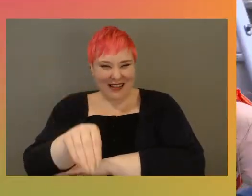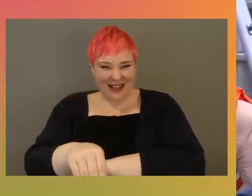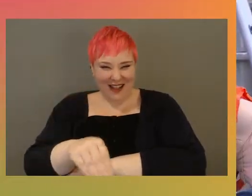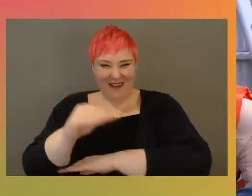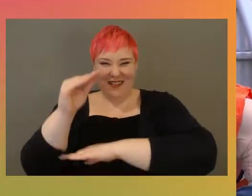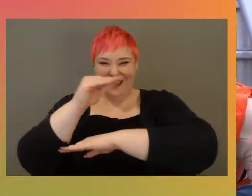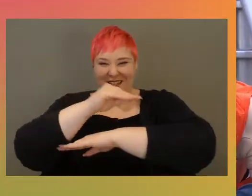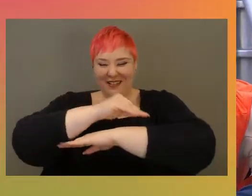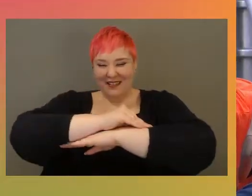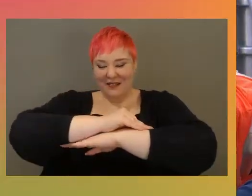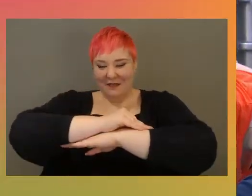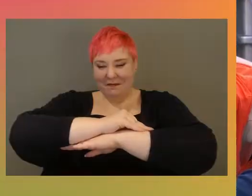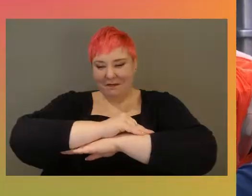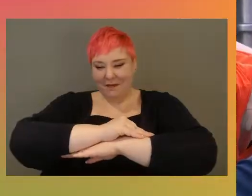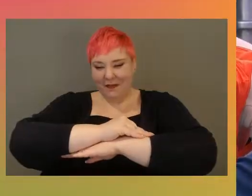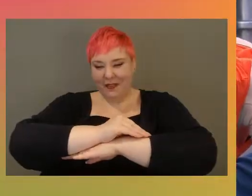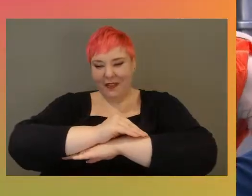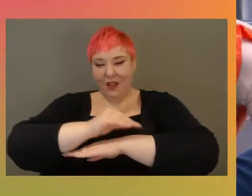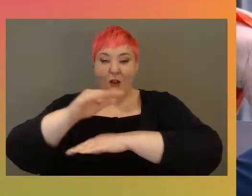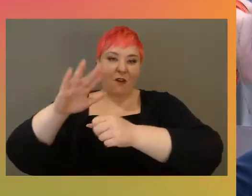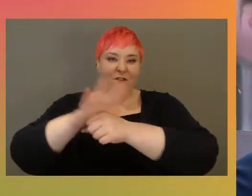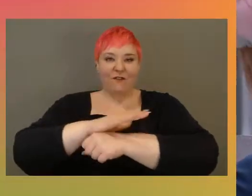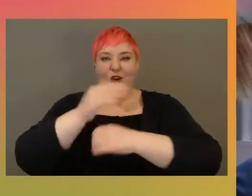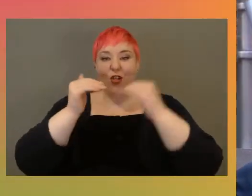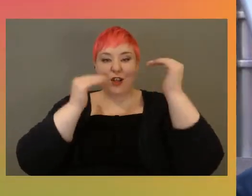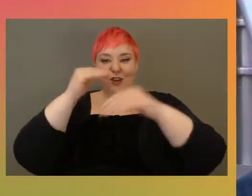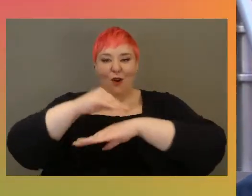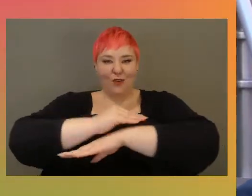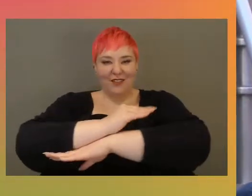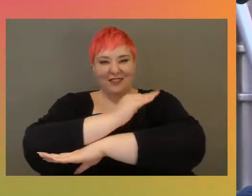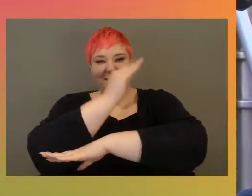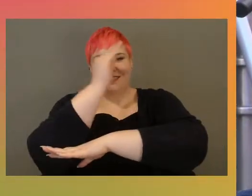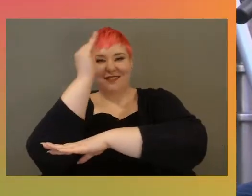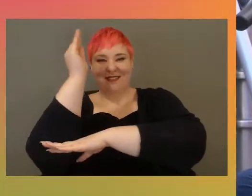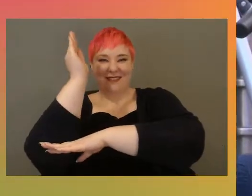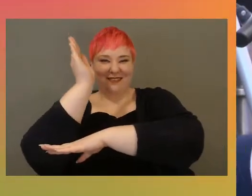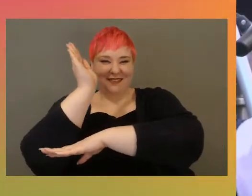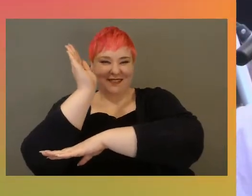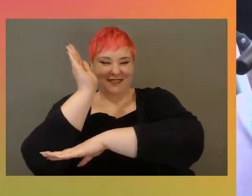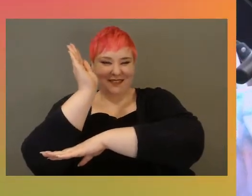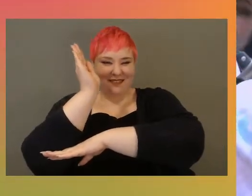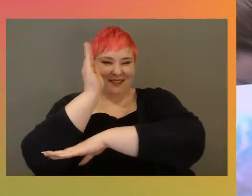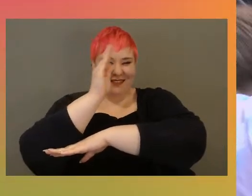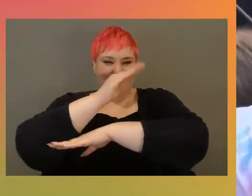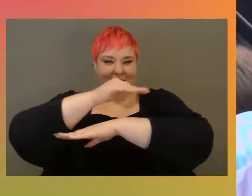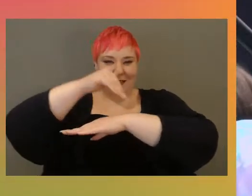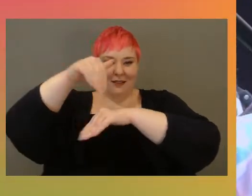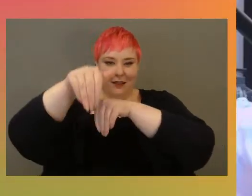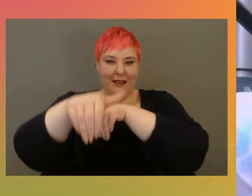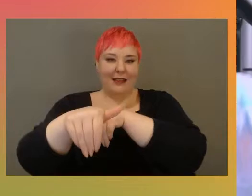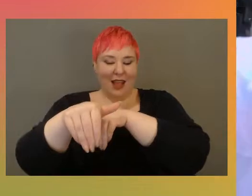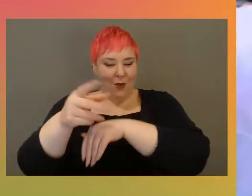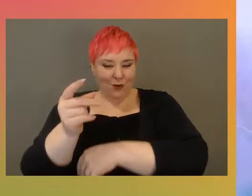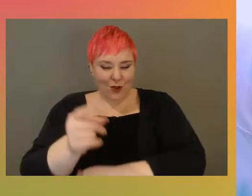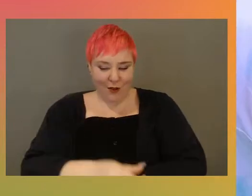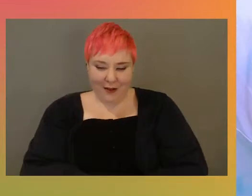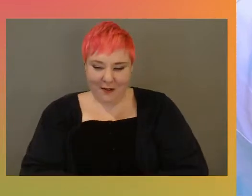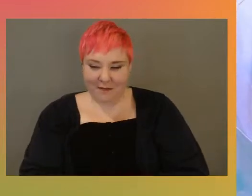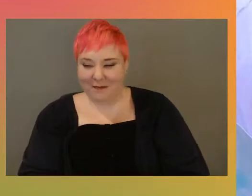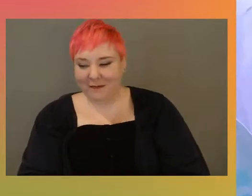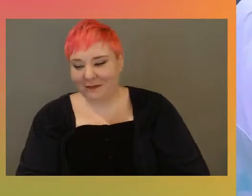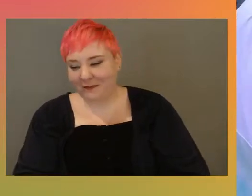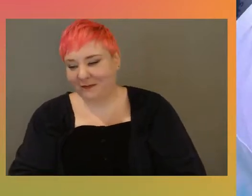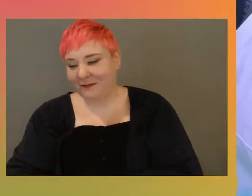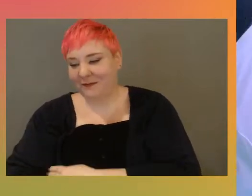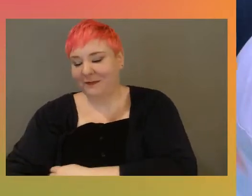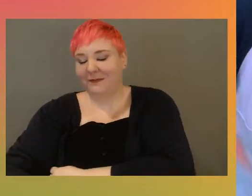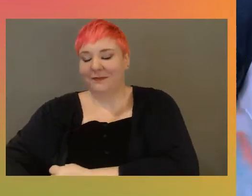COBRA.